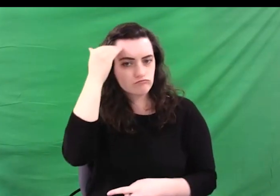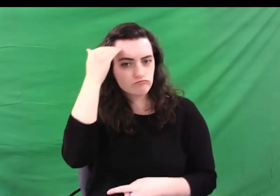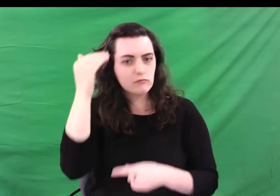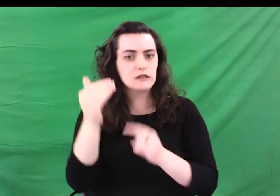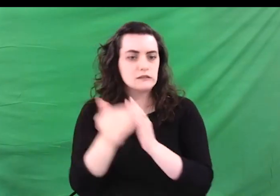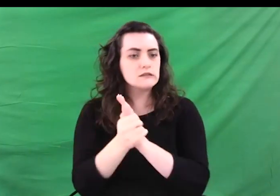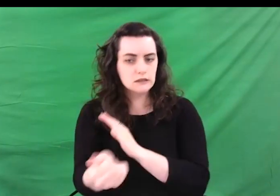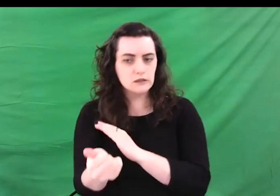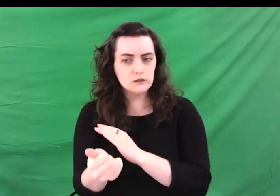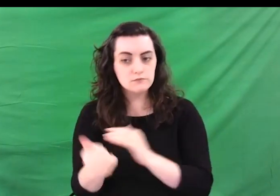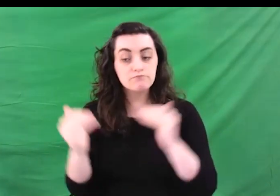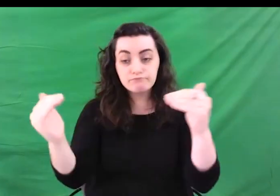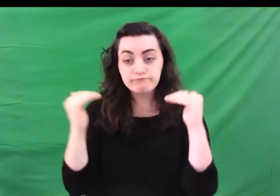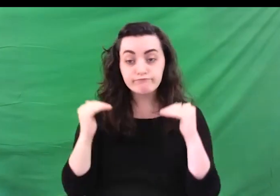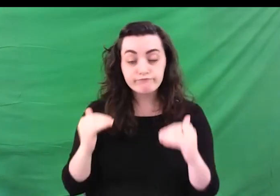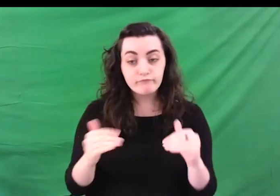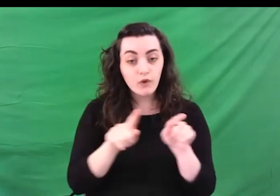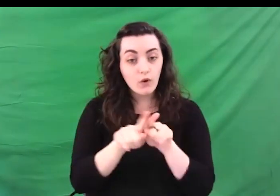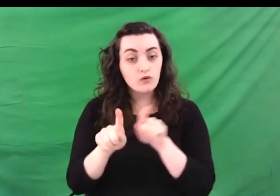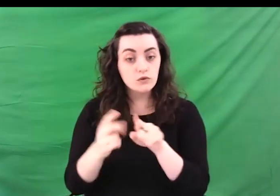This has also been used with great success